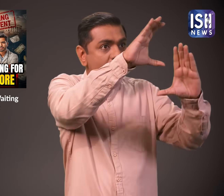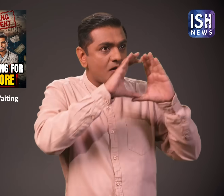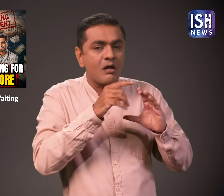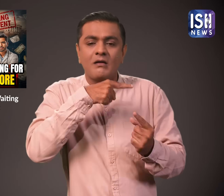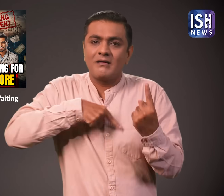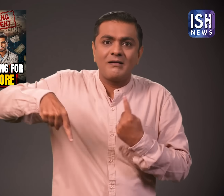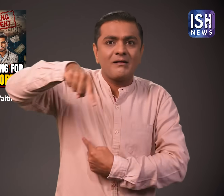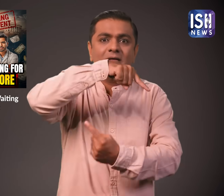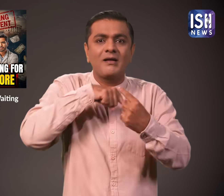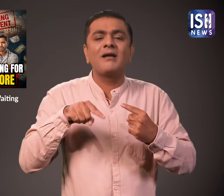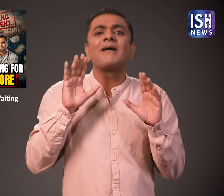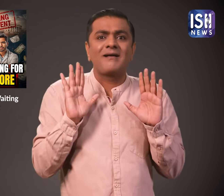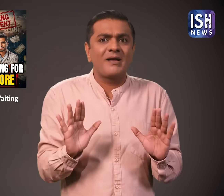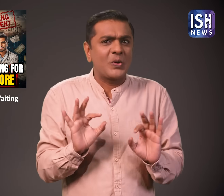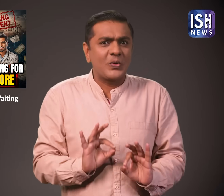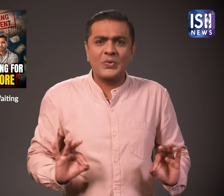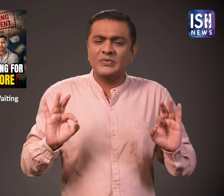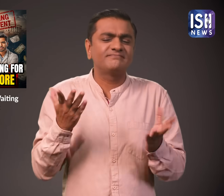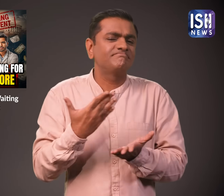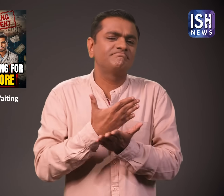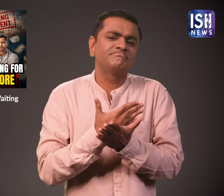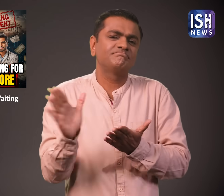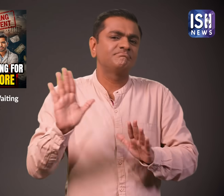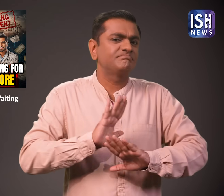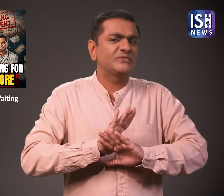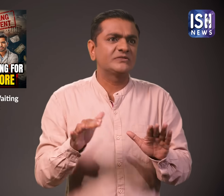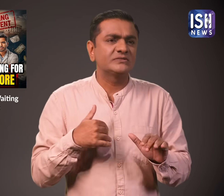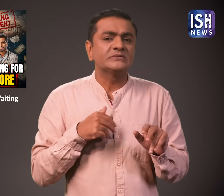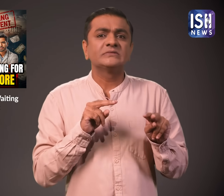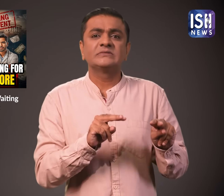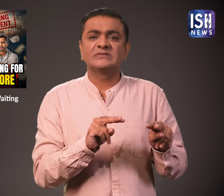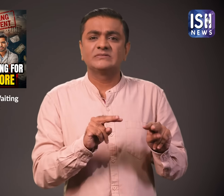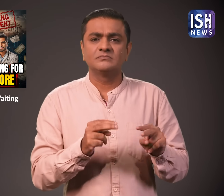Unless dues are cleared, services under the scheme cannot continue. Terrible!